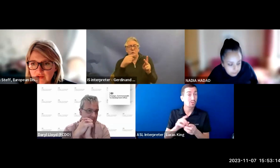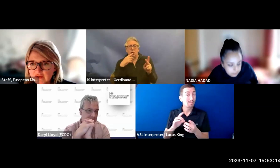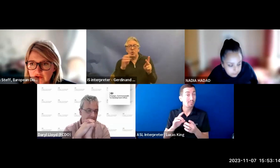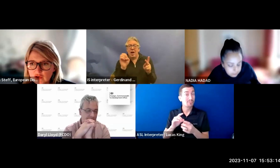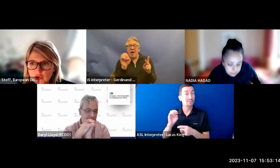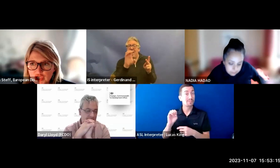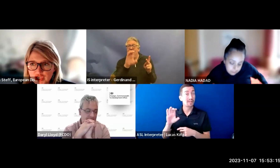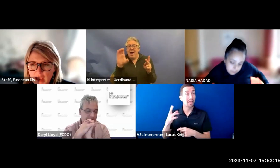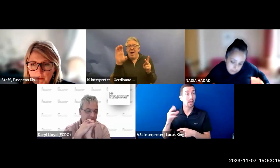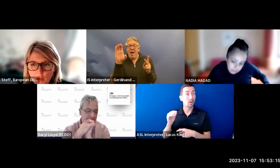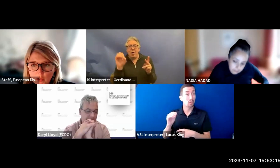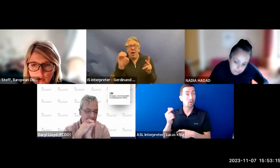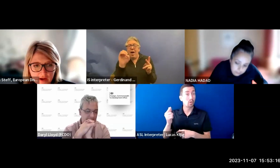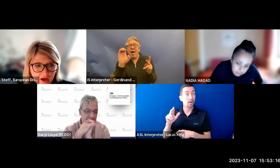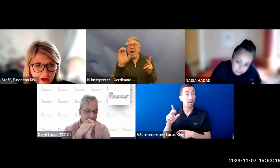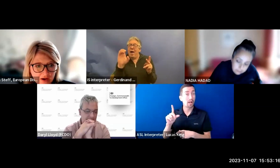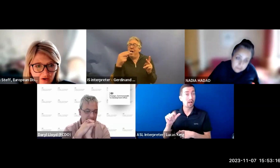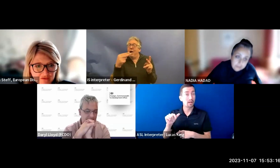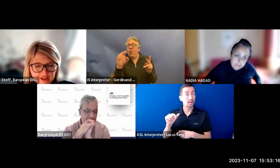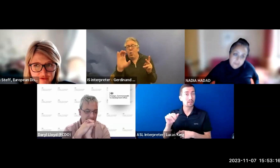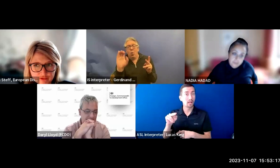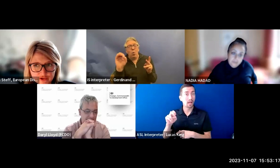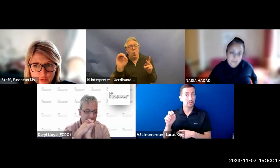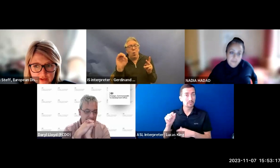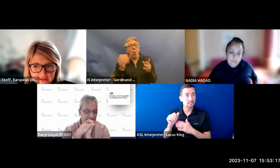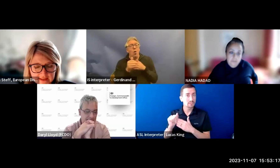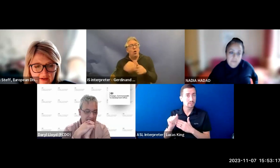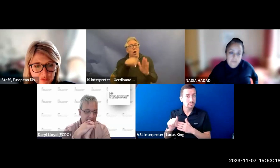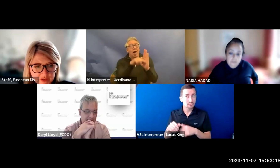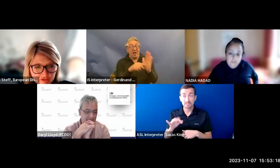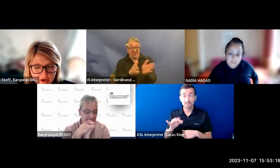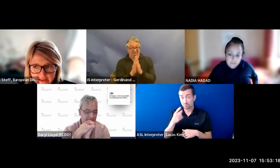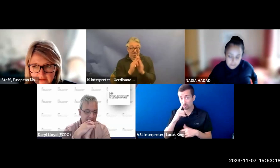So, if you could share more of these resources, it would be great.